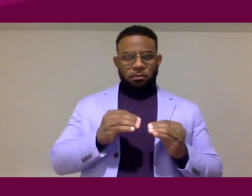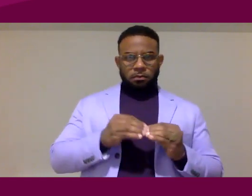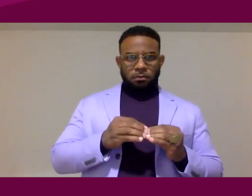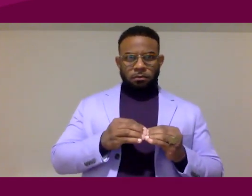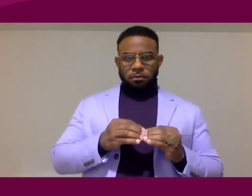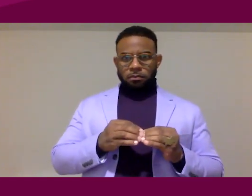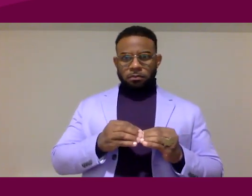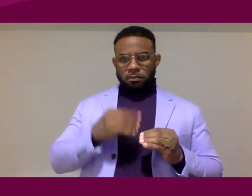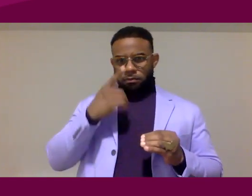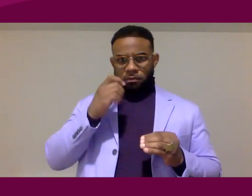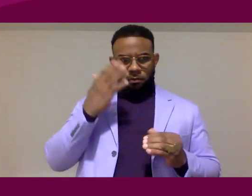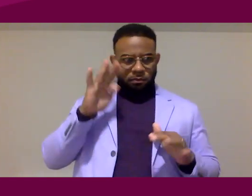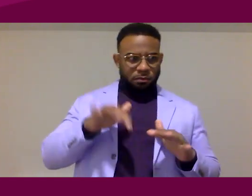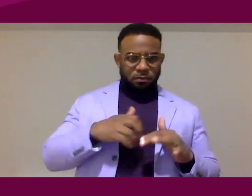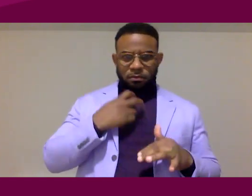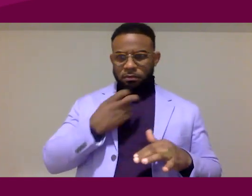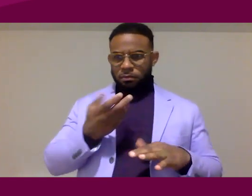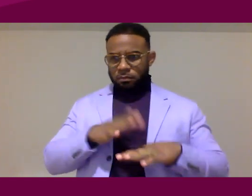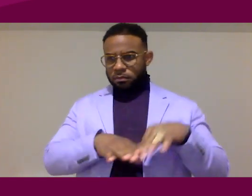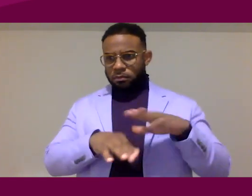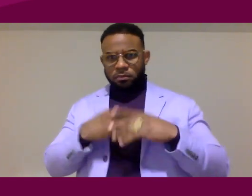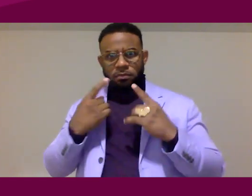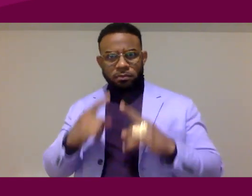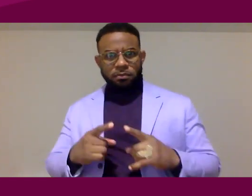because they didn't know how voiceover worked.